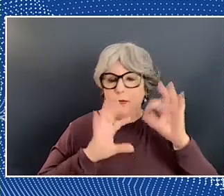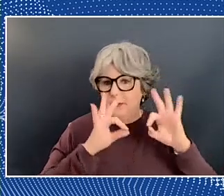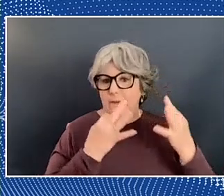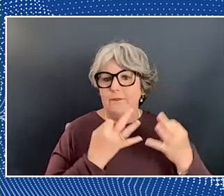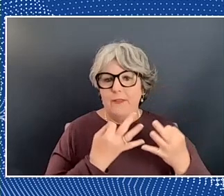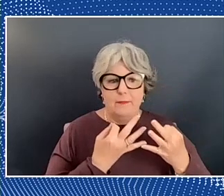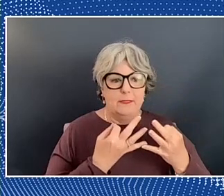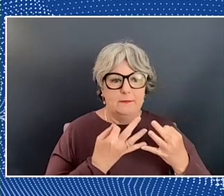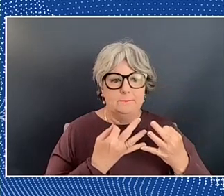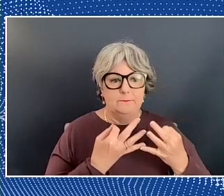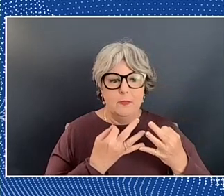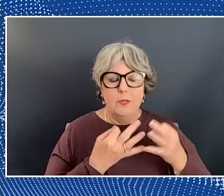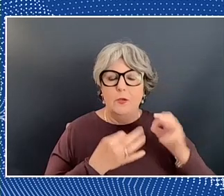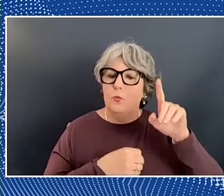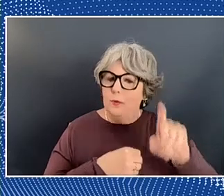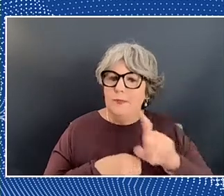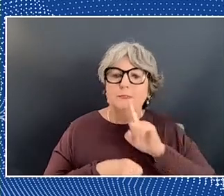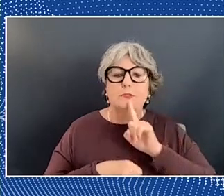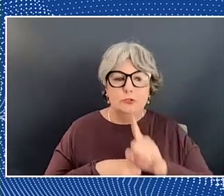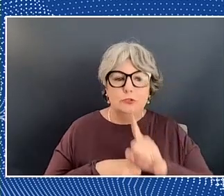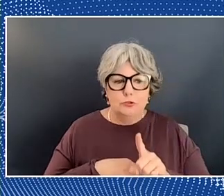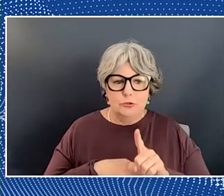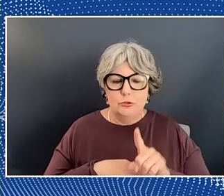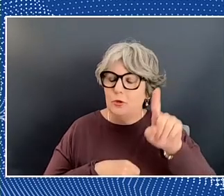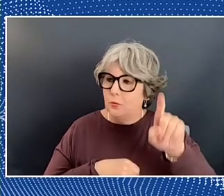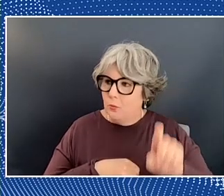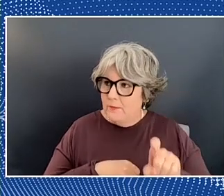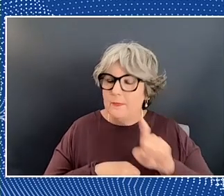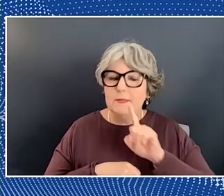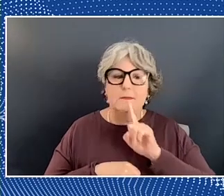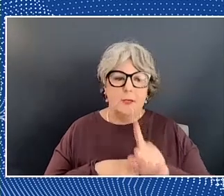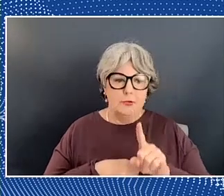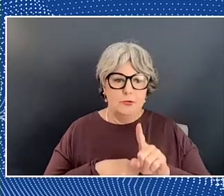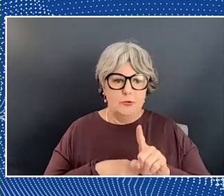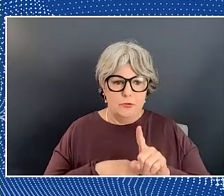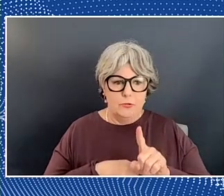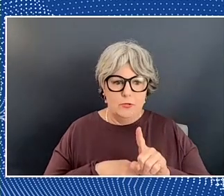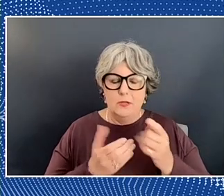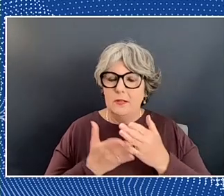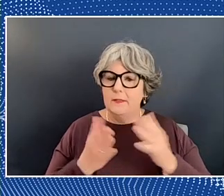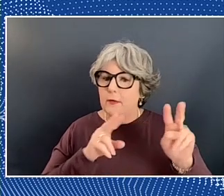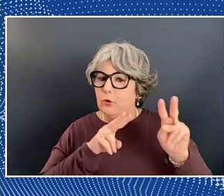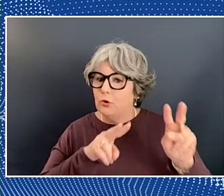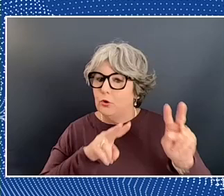We must ensure and we must make sure that we're looking at the heart- at hardship.